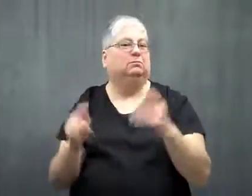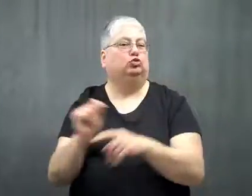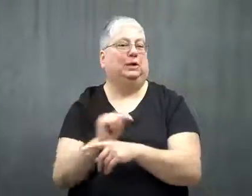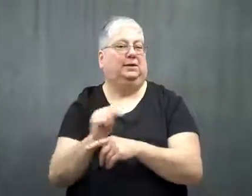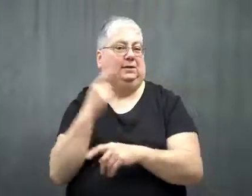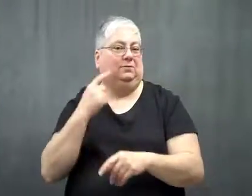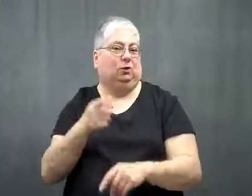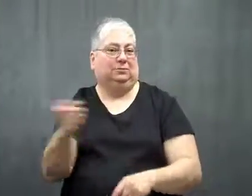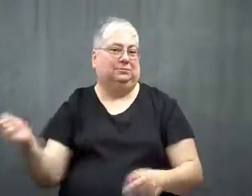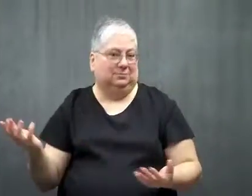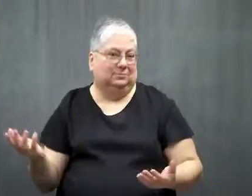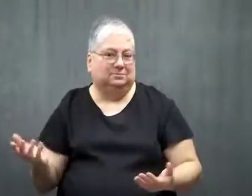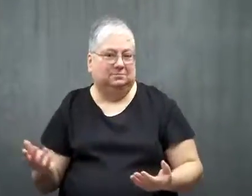Training would be provided for these.